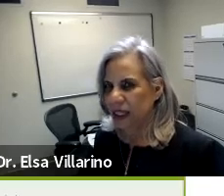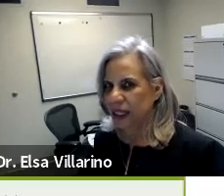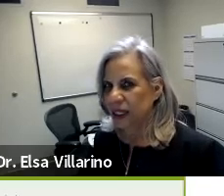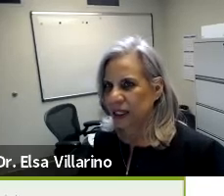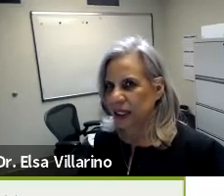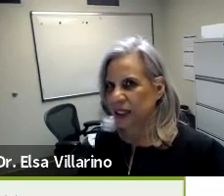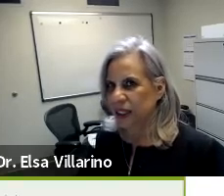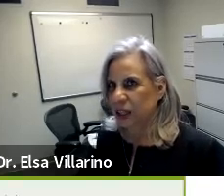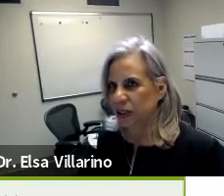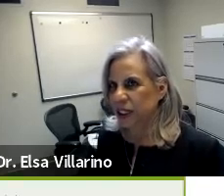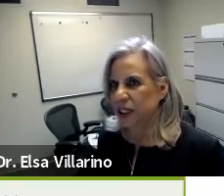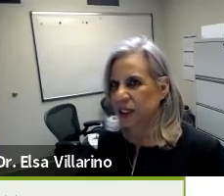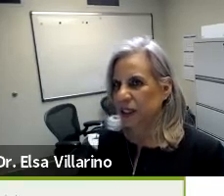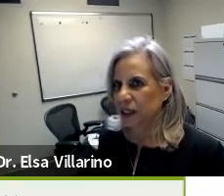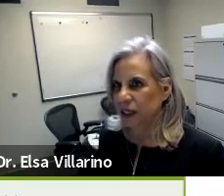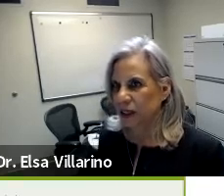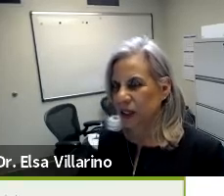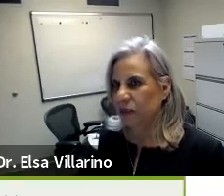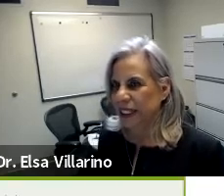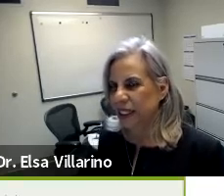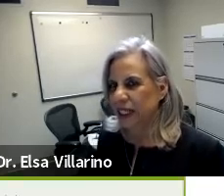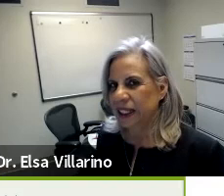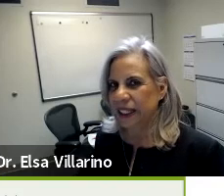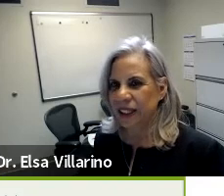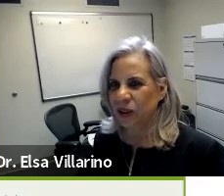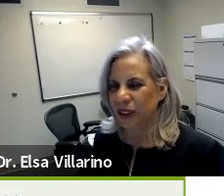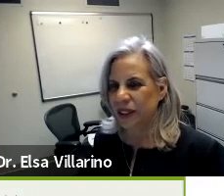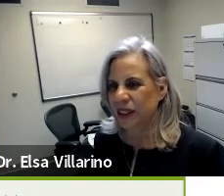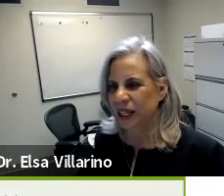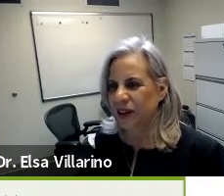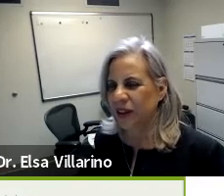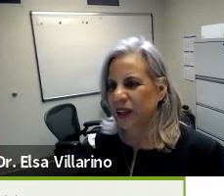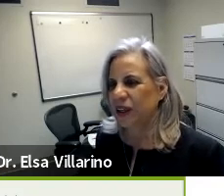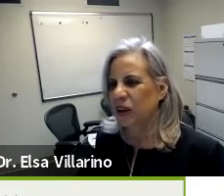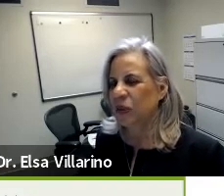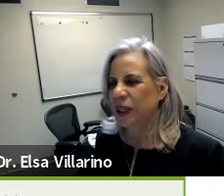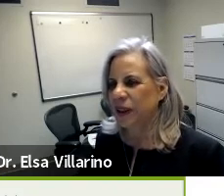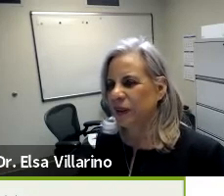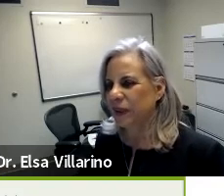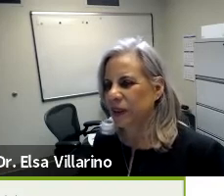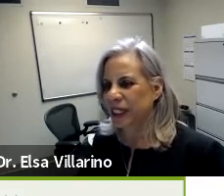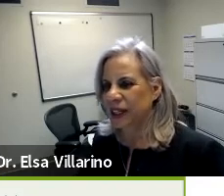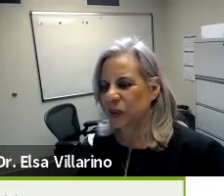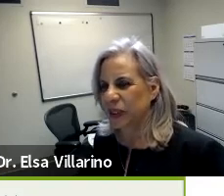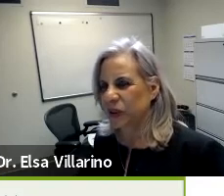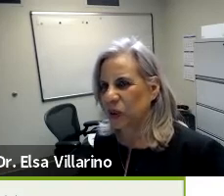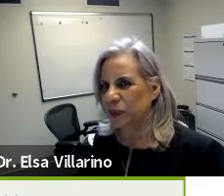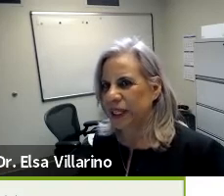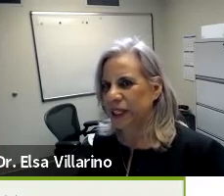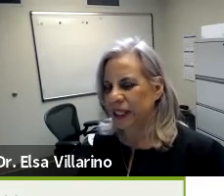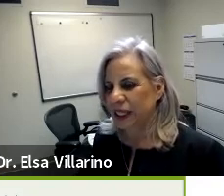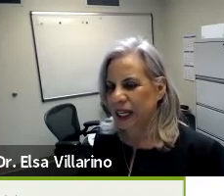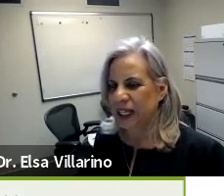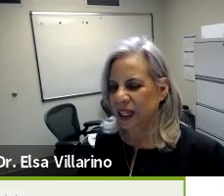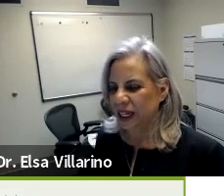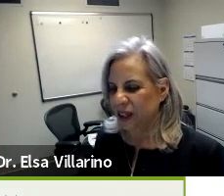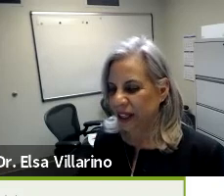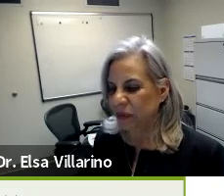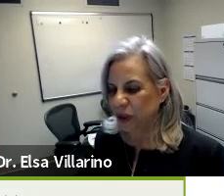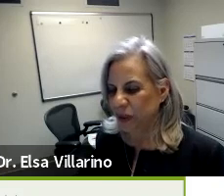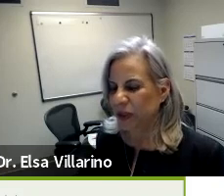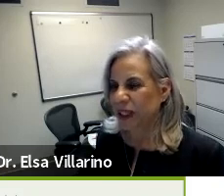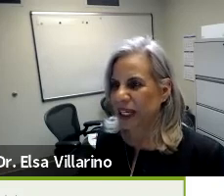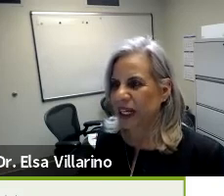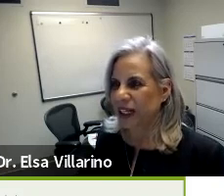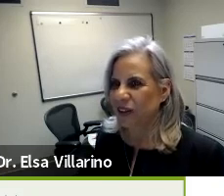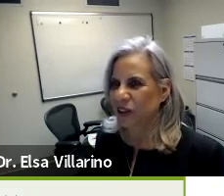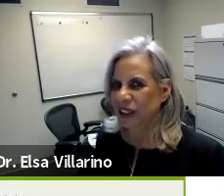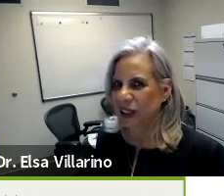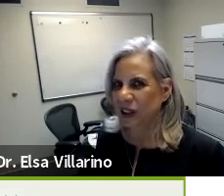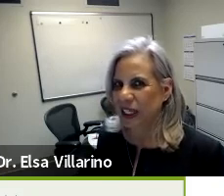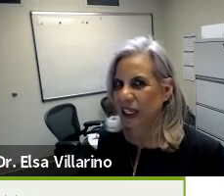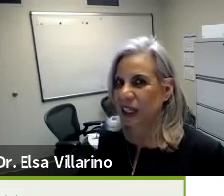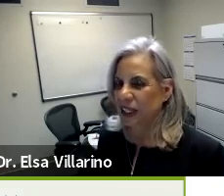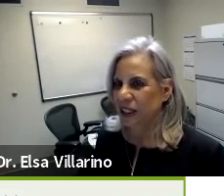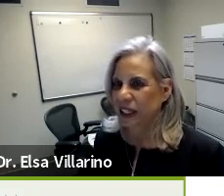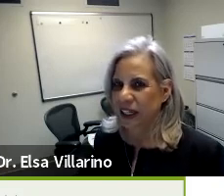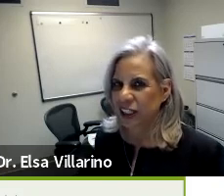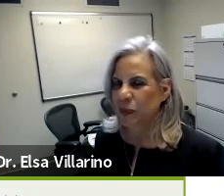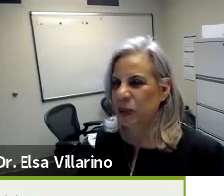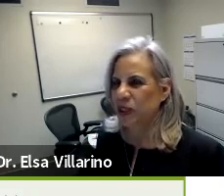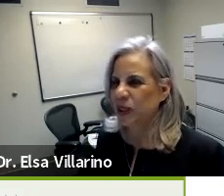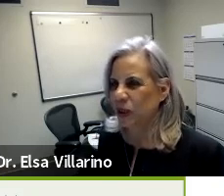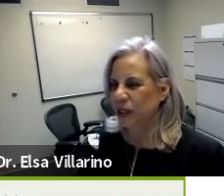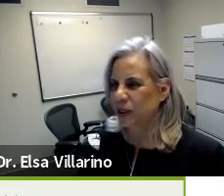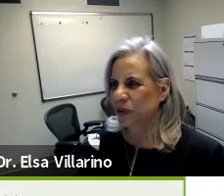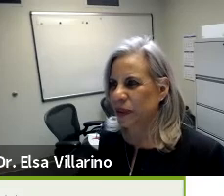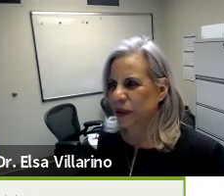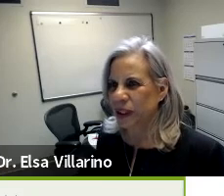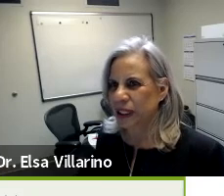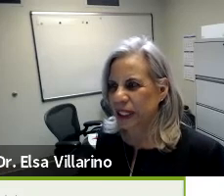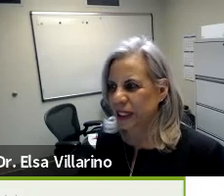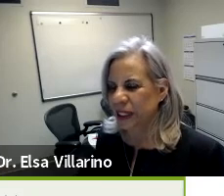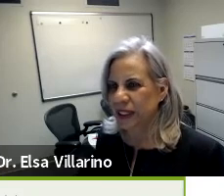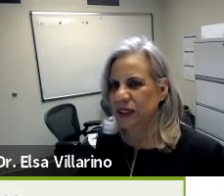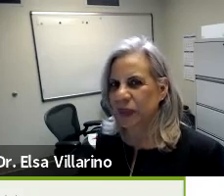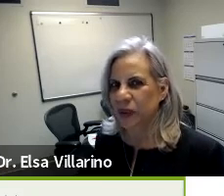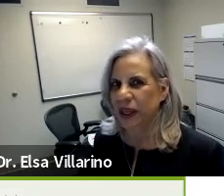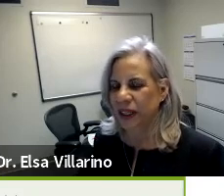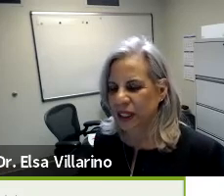Dr. Elsa Villarino: The county vaccine clinics are all listed there with their times when they're open in the number of people that they can handle in a single day the Expo, which is the oldest of all the clinics, is more than.